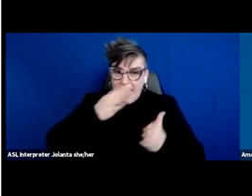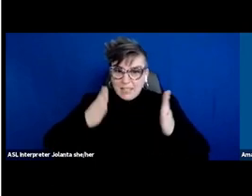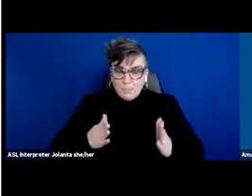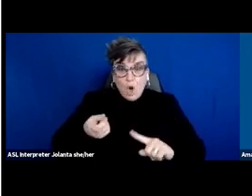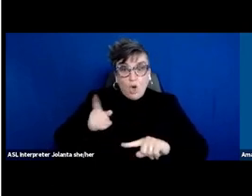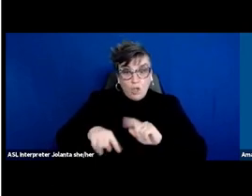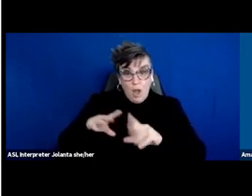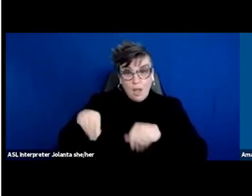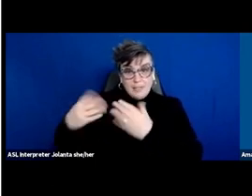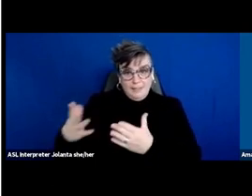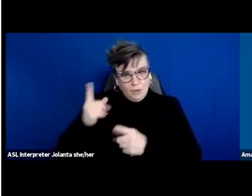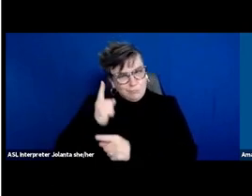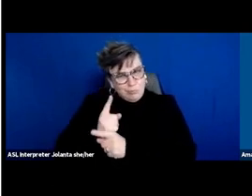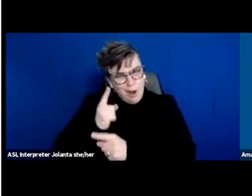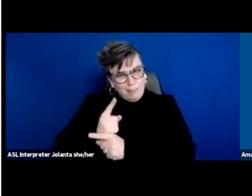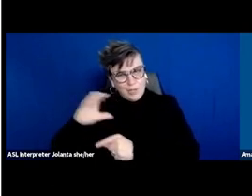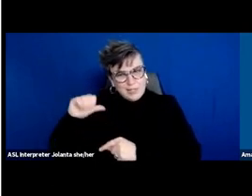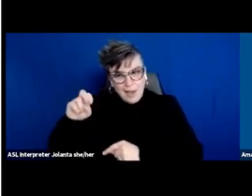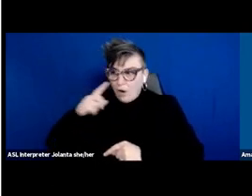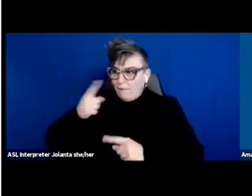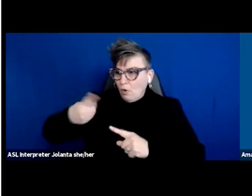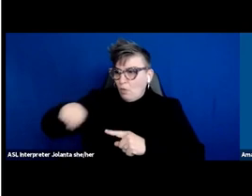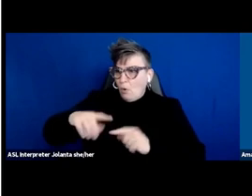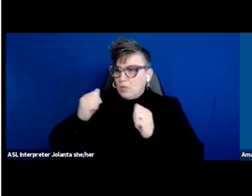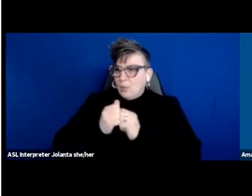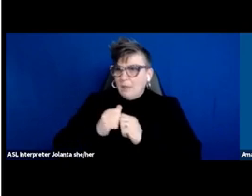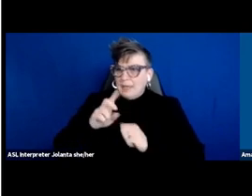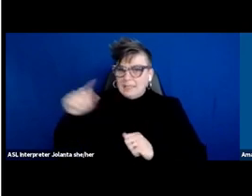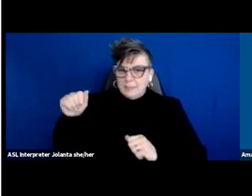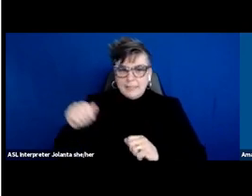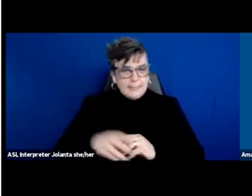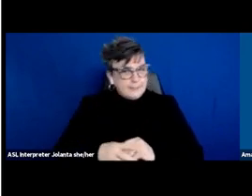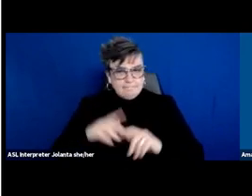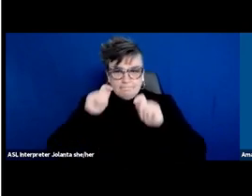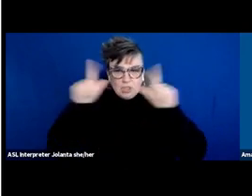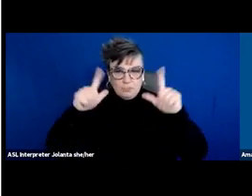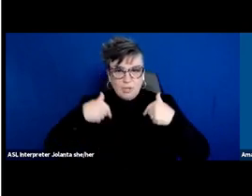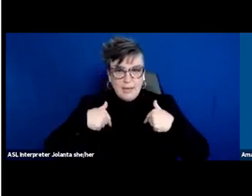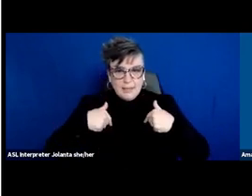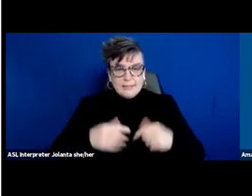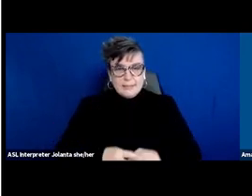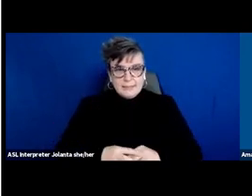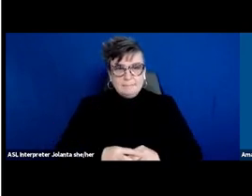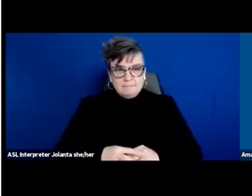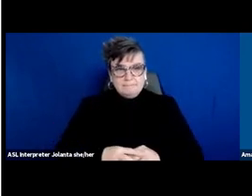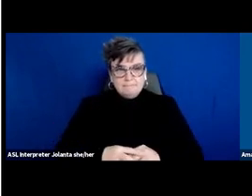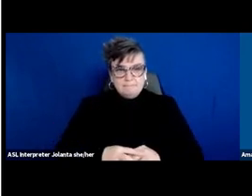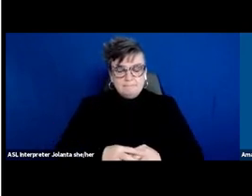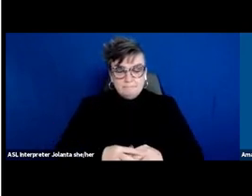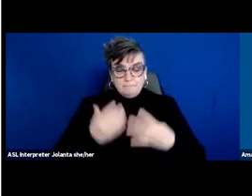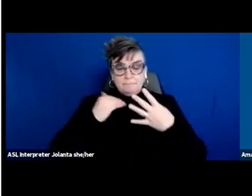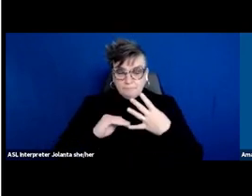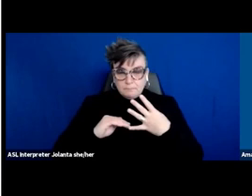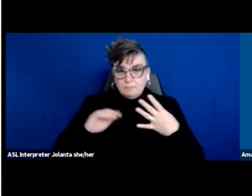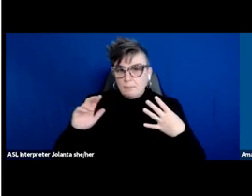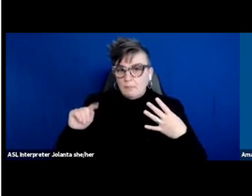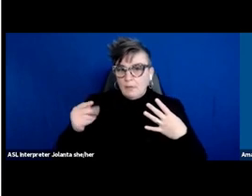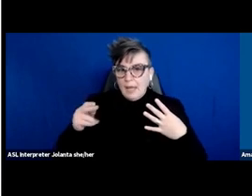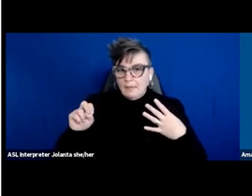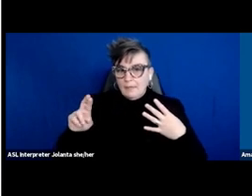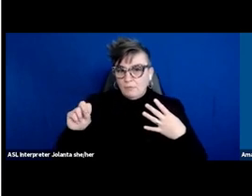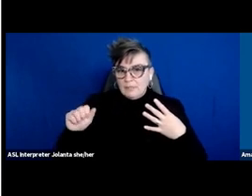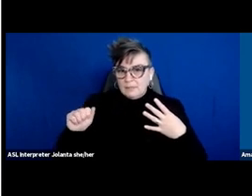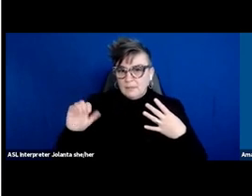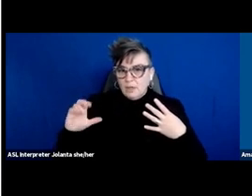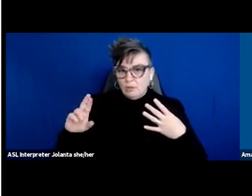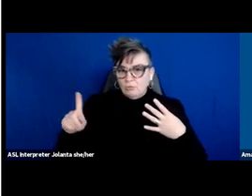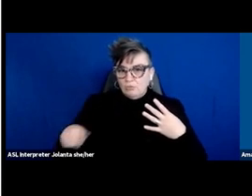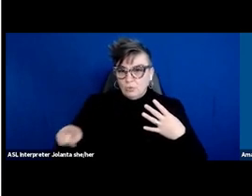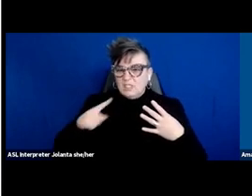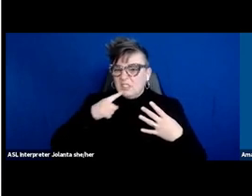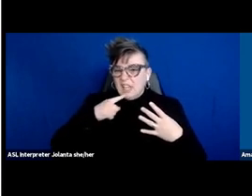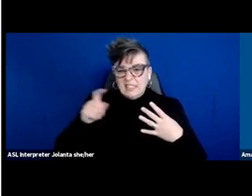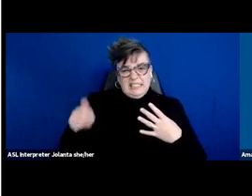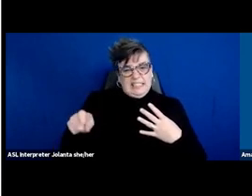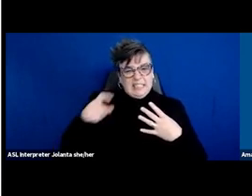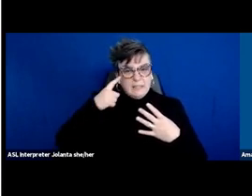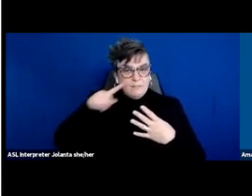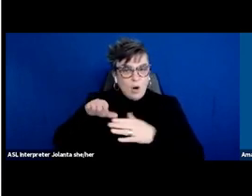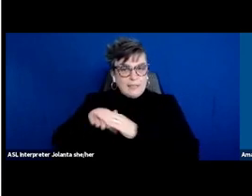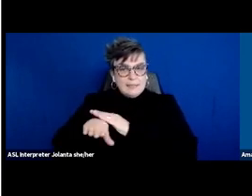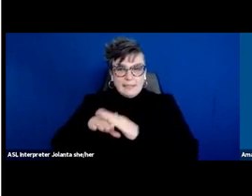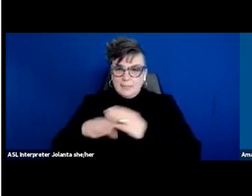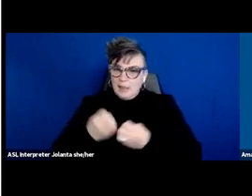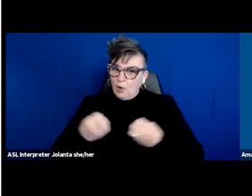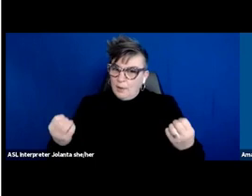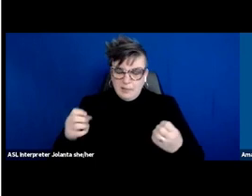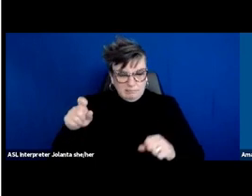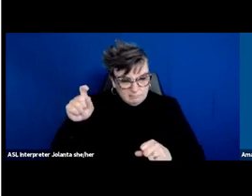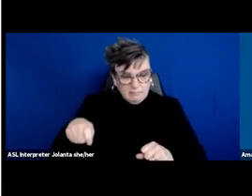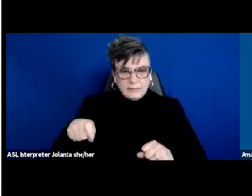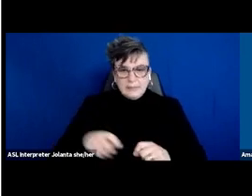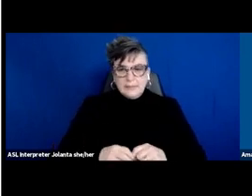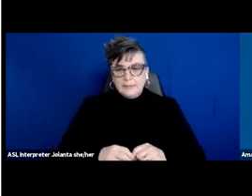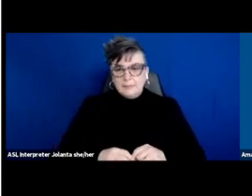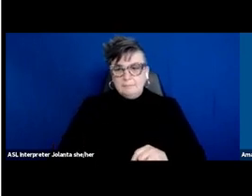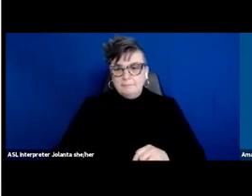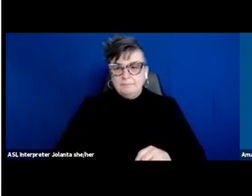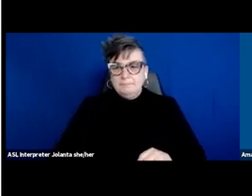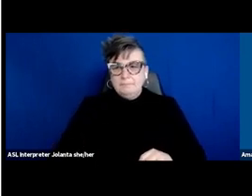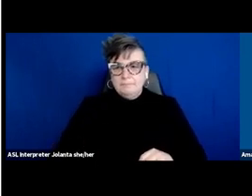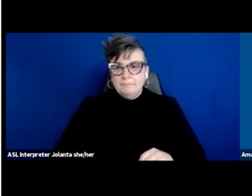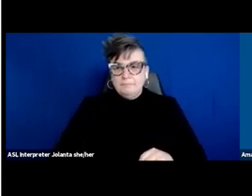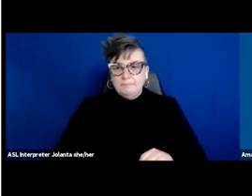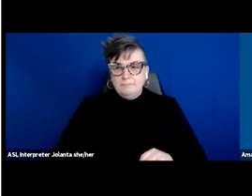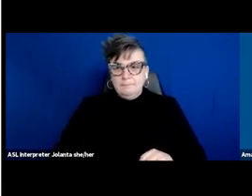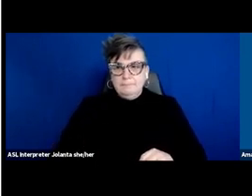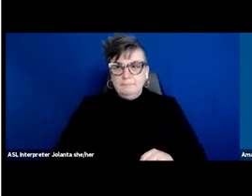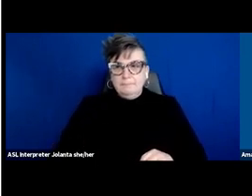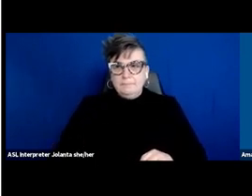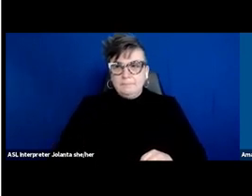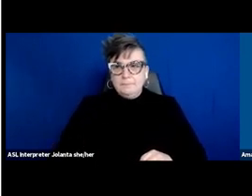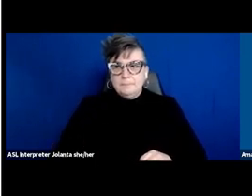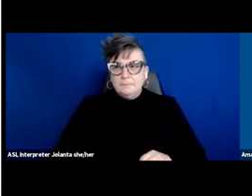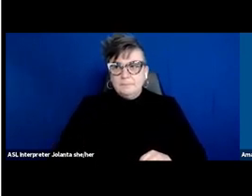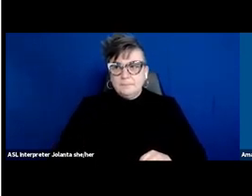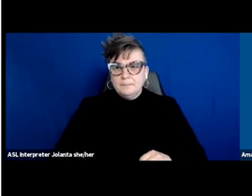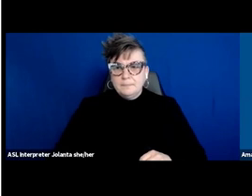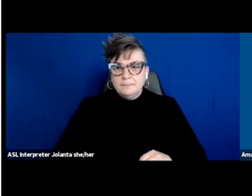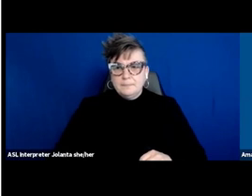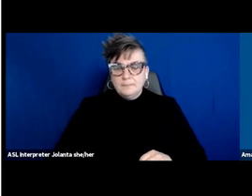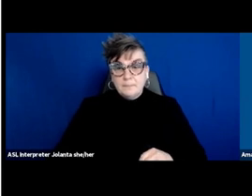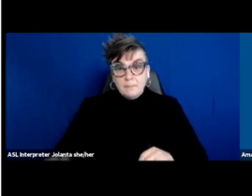disabilities." Theresa Cruz says, "The need for accessible equipment." Anna says, "The